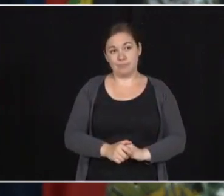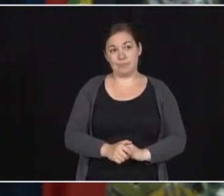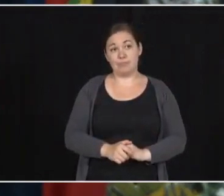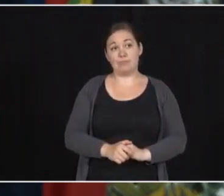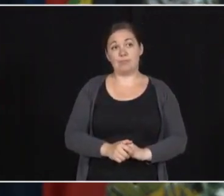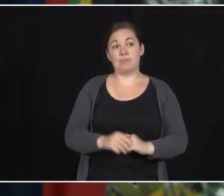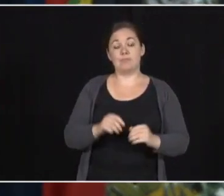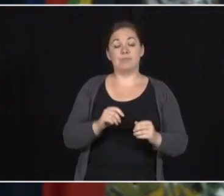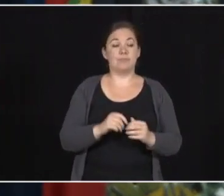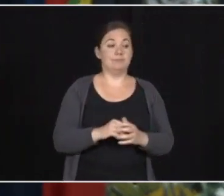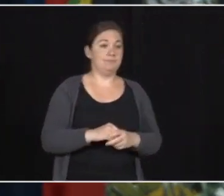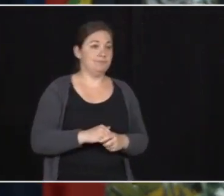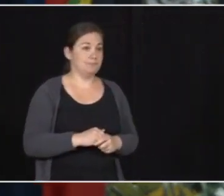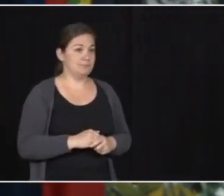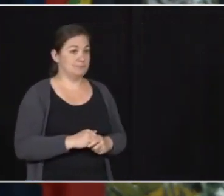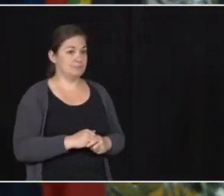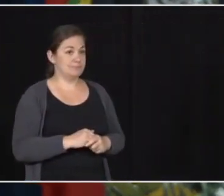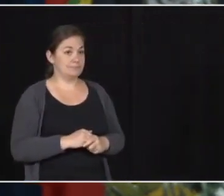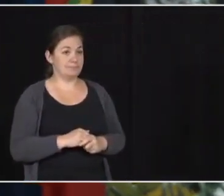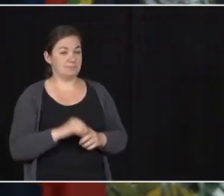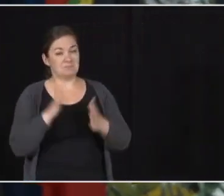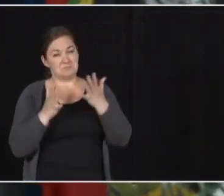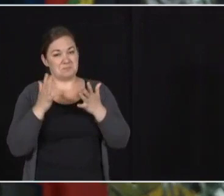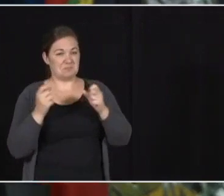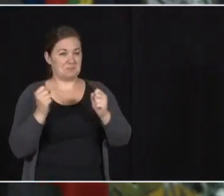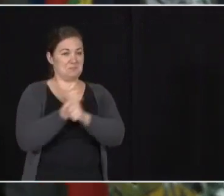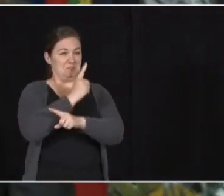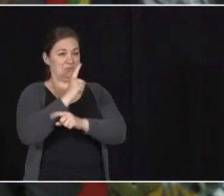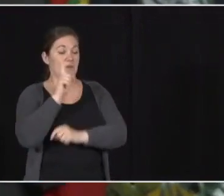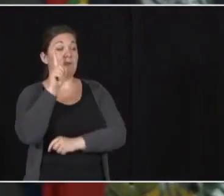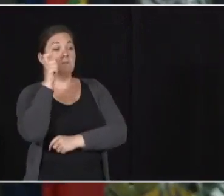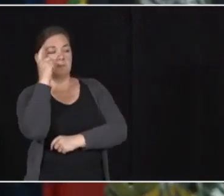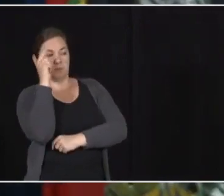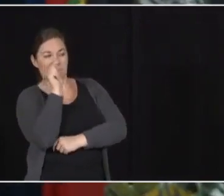Entered a slightly different subject to the premier, we have seen in Manitoba